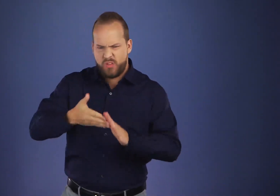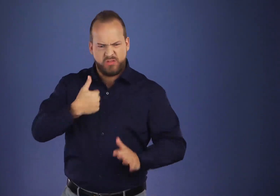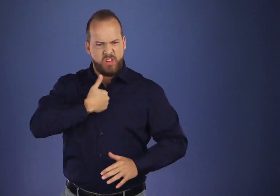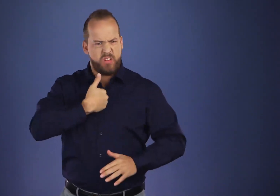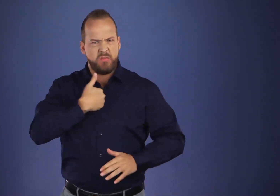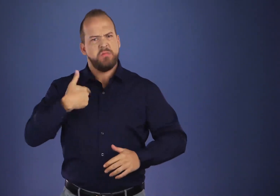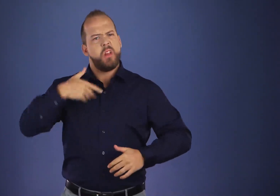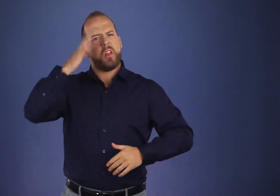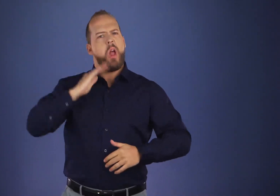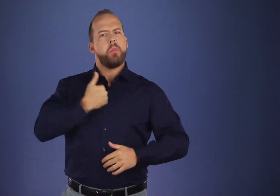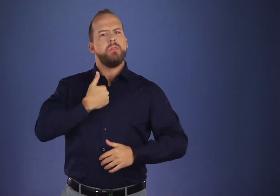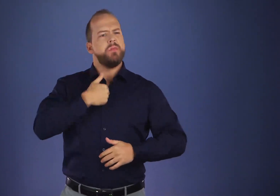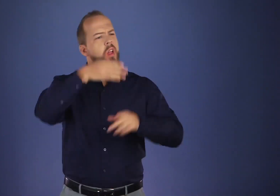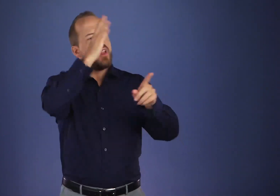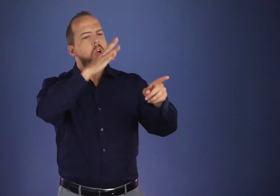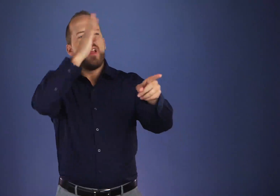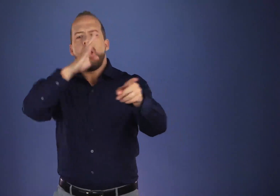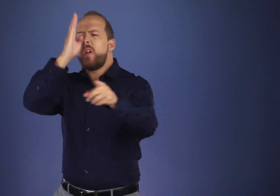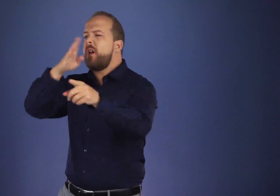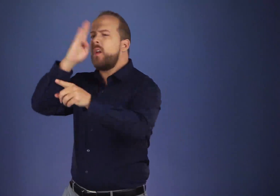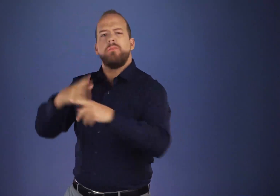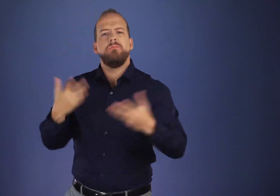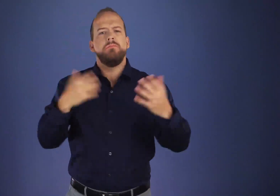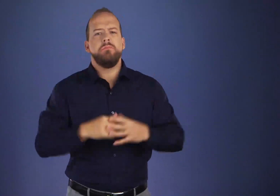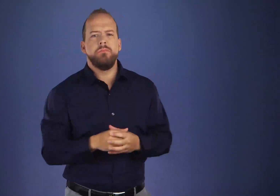but it still has to meet the acid test: